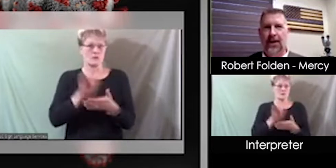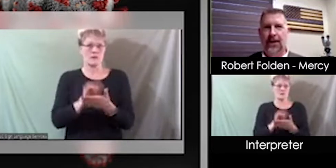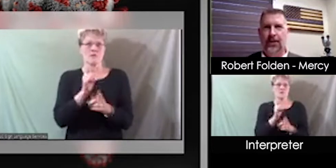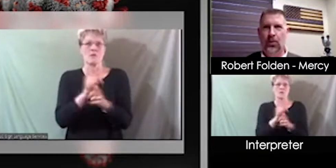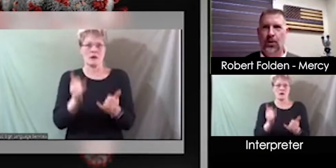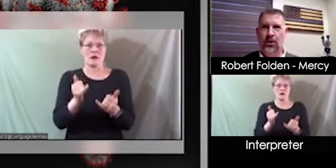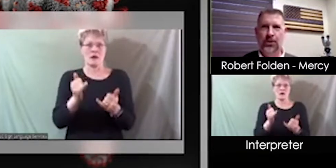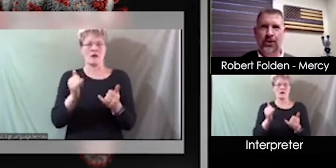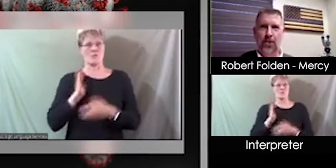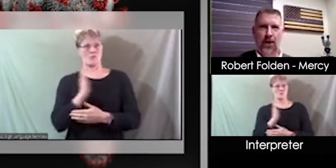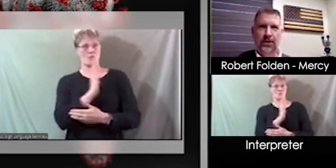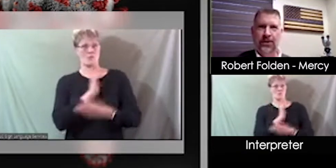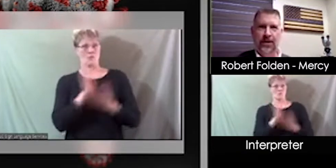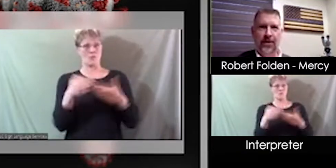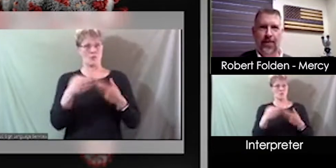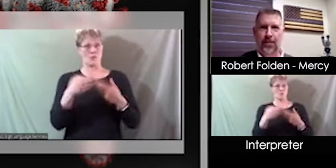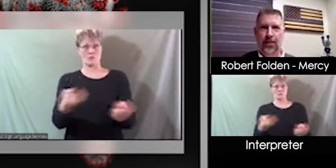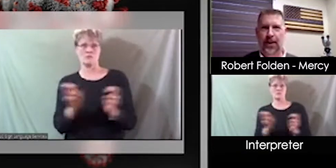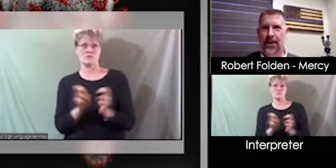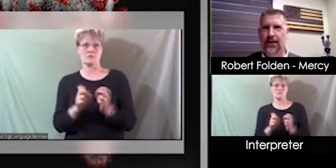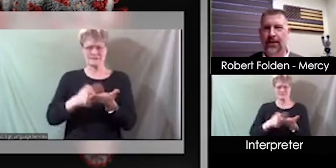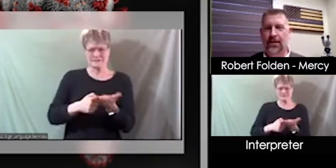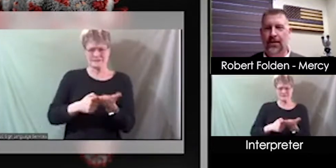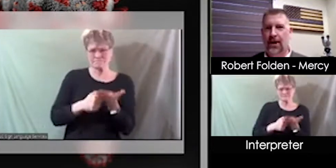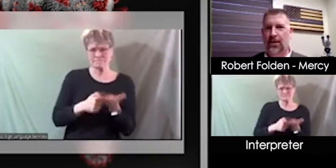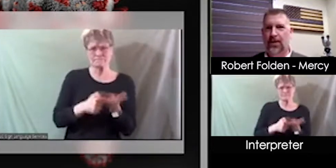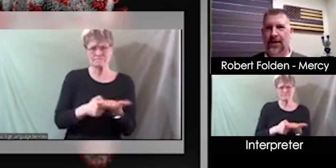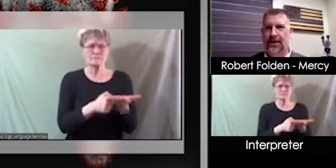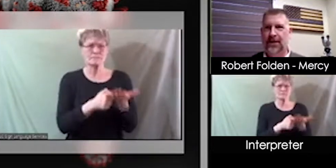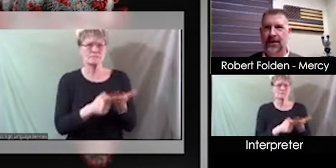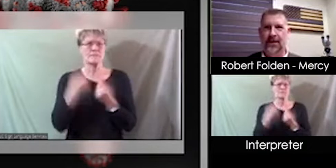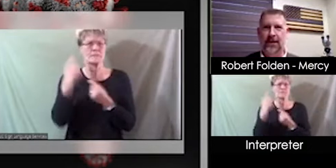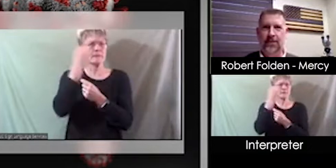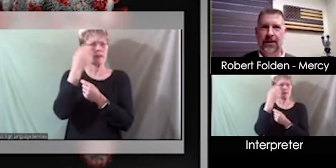and we're using models that have been prepared not only by the CDC, but the